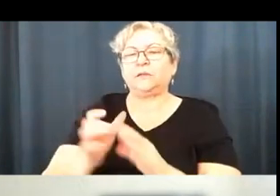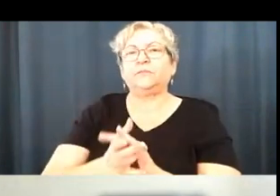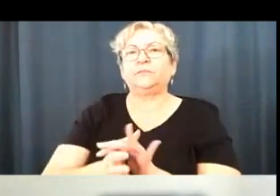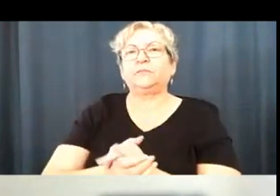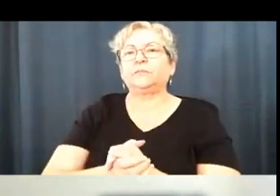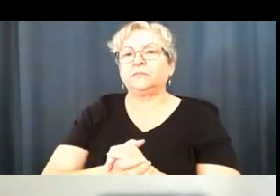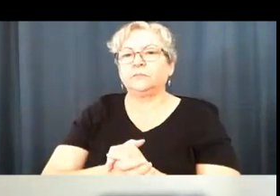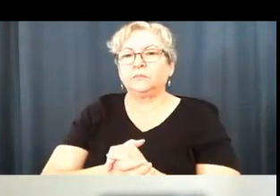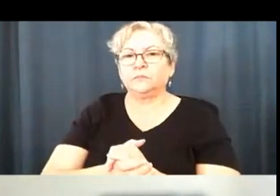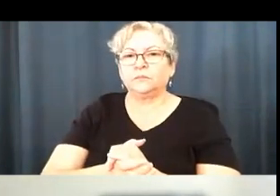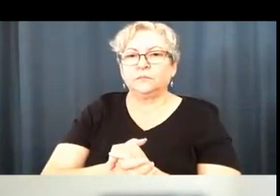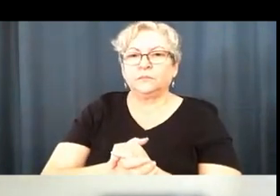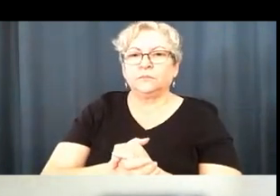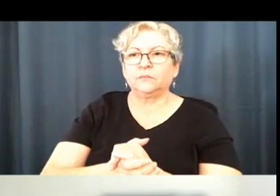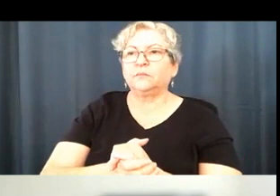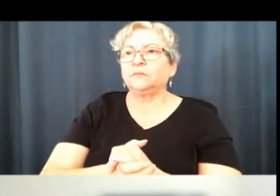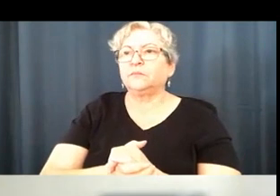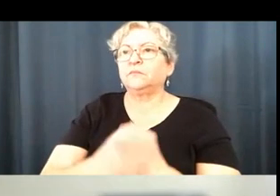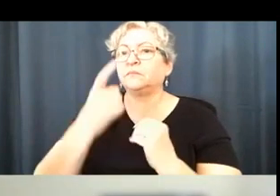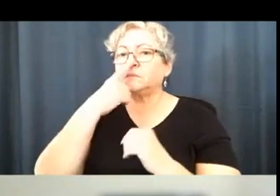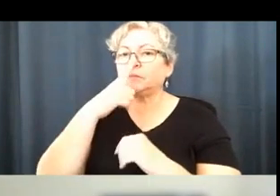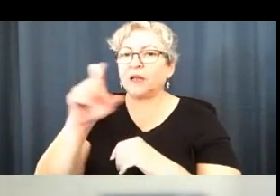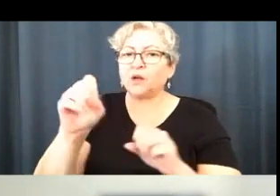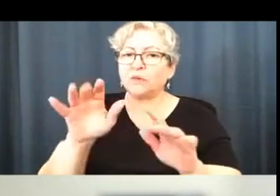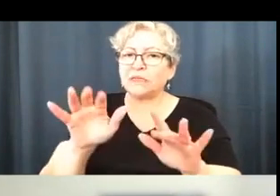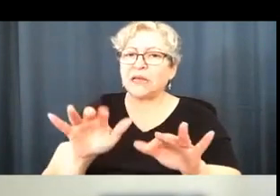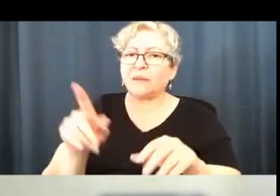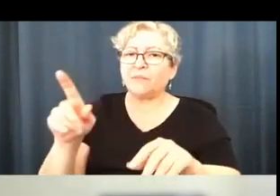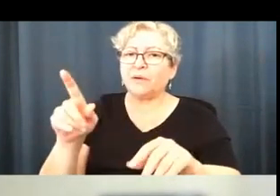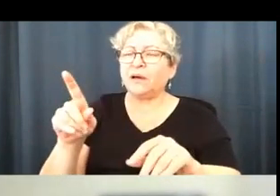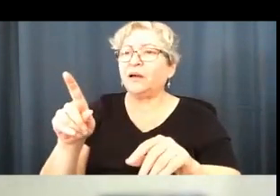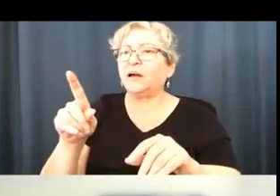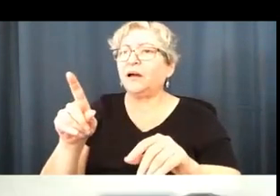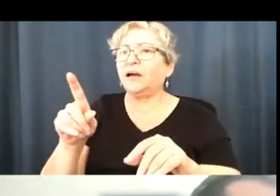Can one of you type that's. William, you're brilliant, thank you.